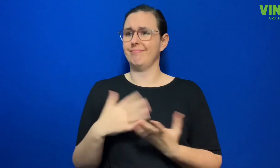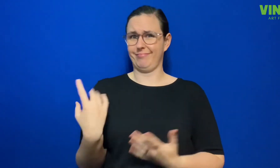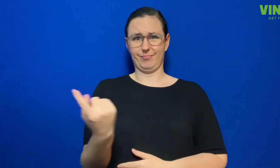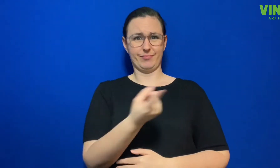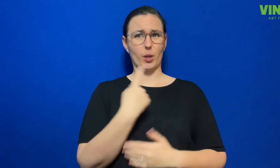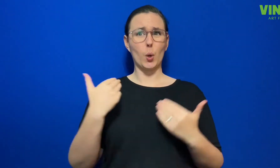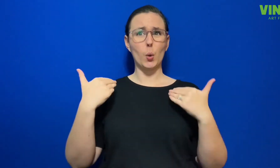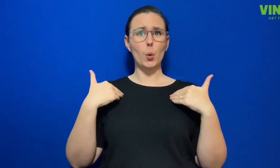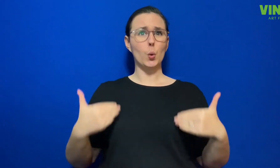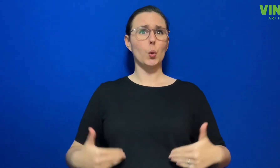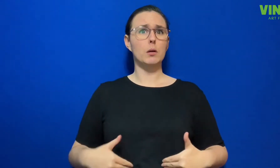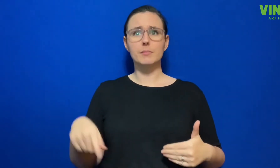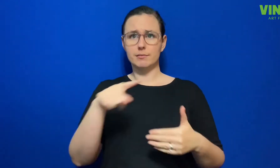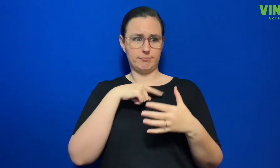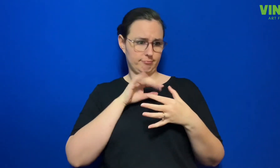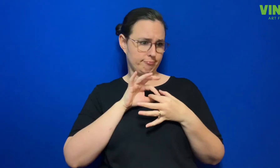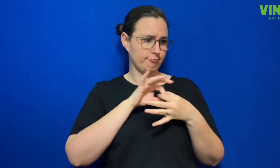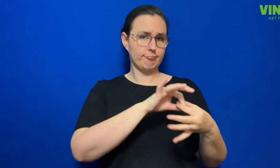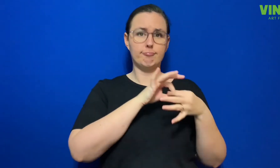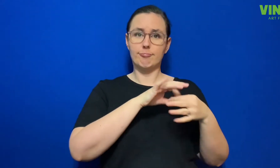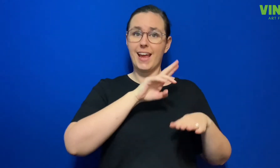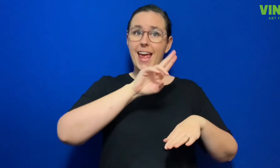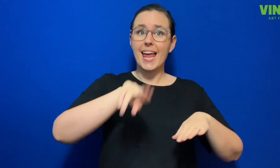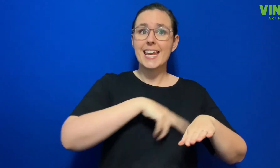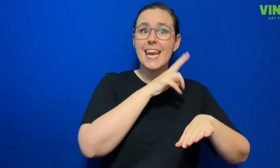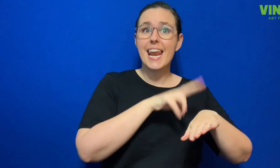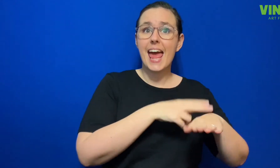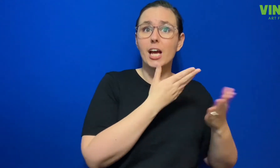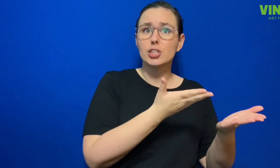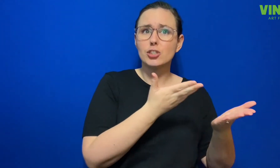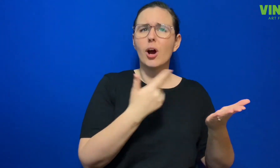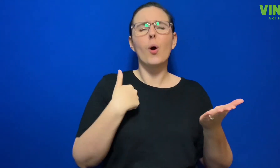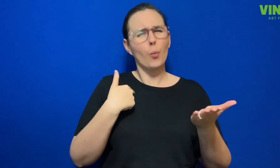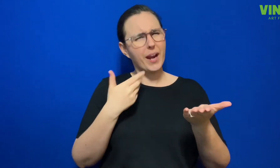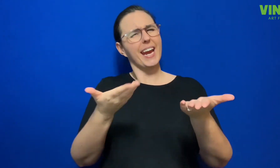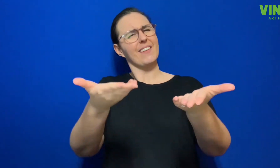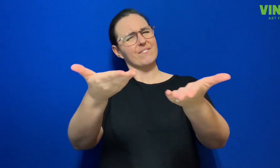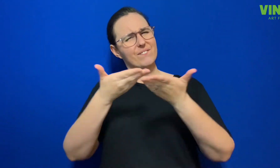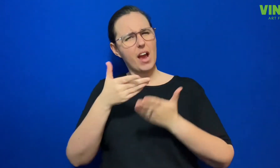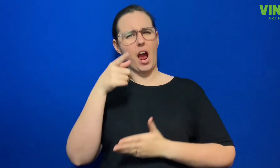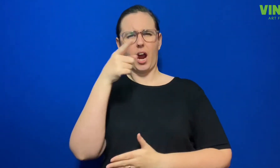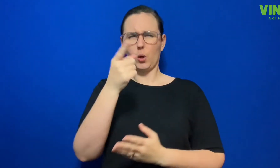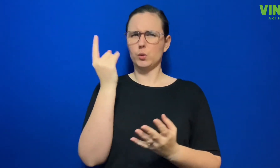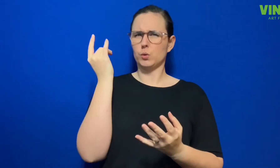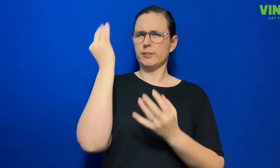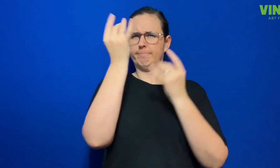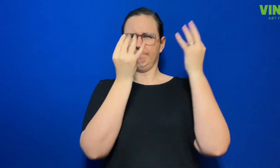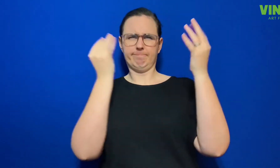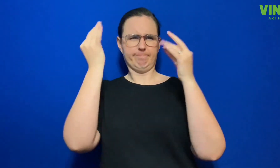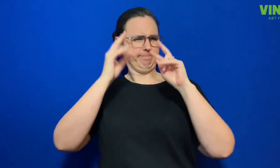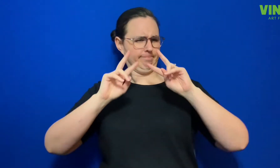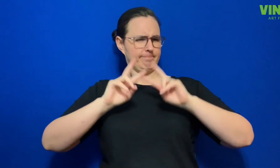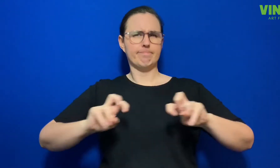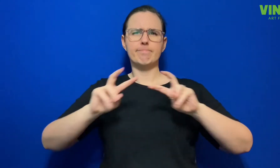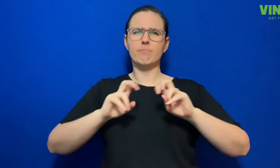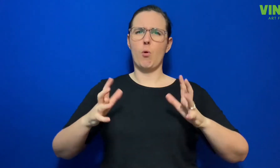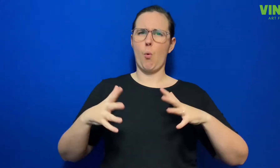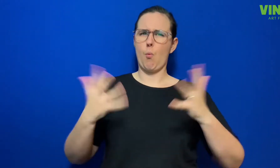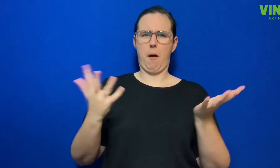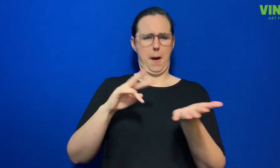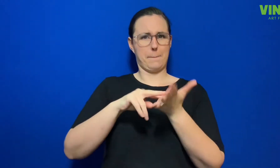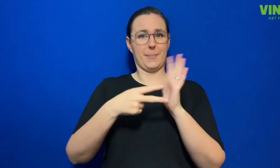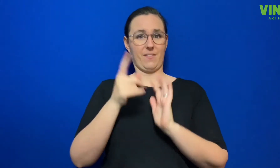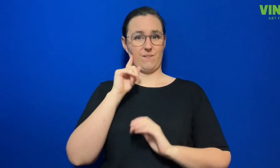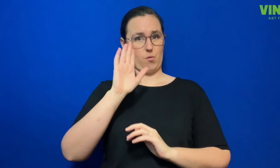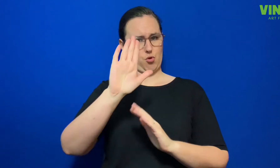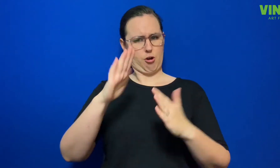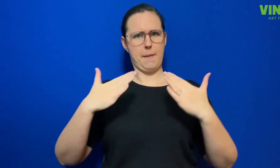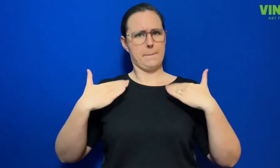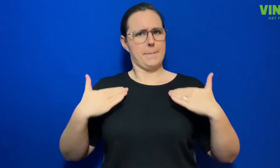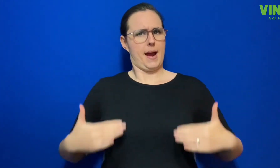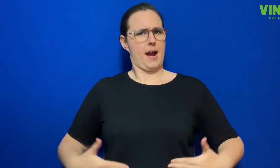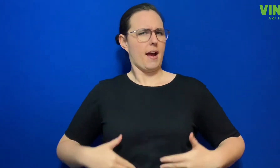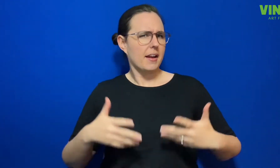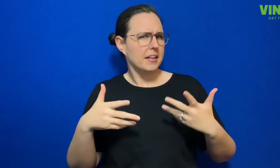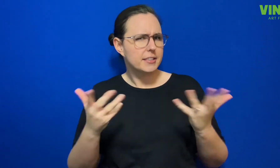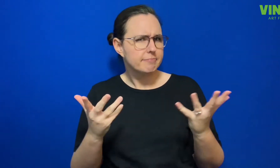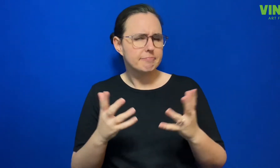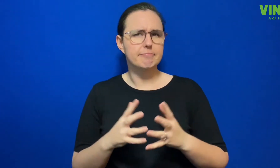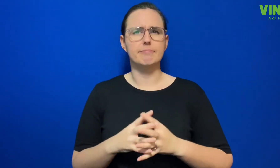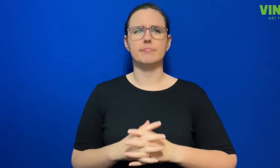as humans are in a relationship with nature, we invite you to explore what that means for your body.